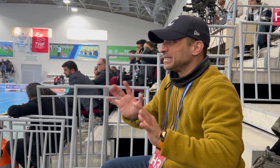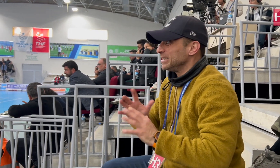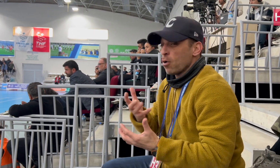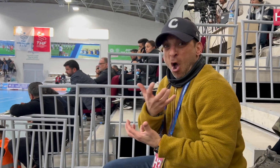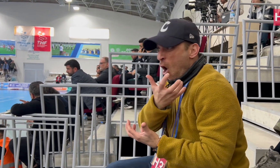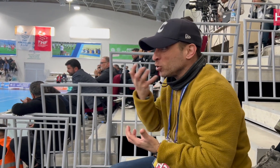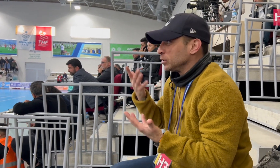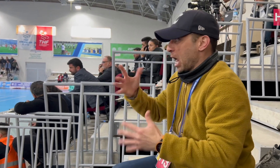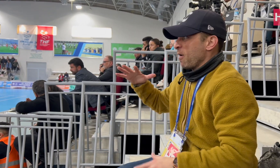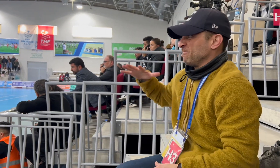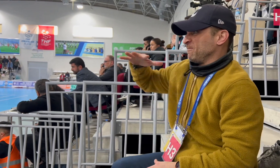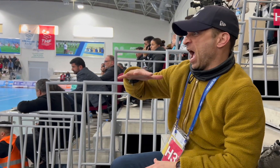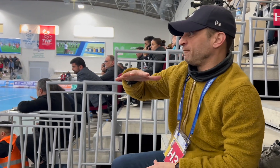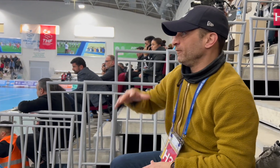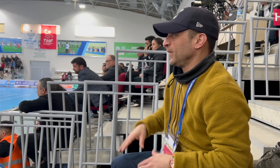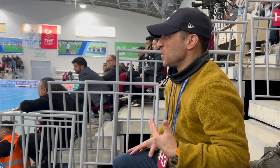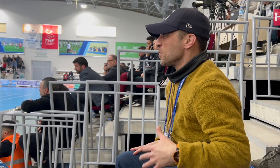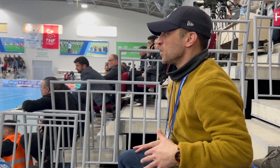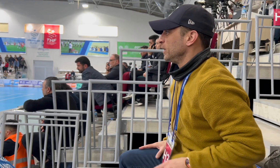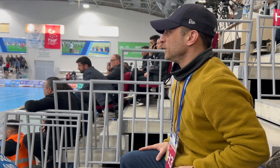The Turkish team is quite on the offensive, attacking!